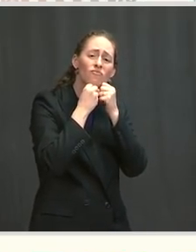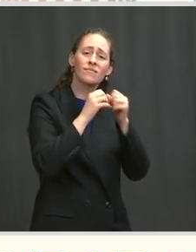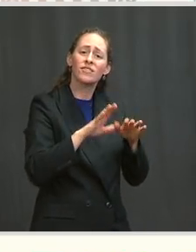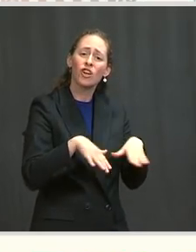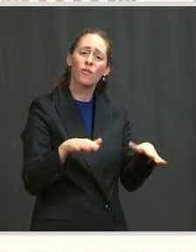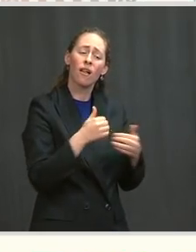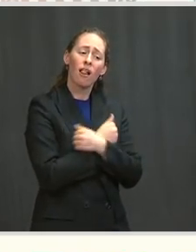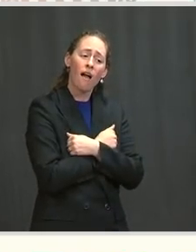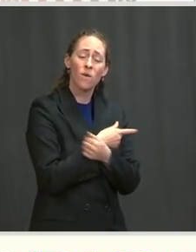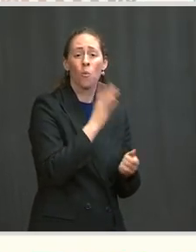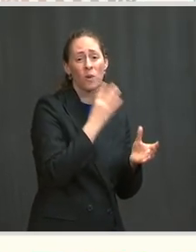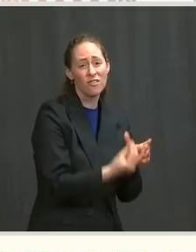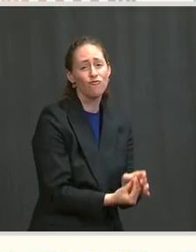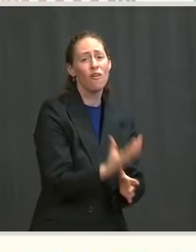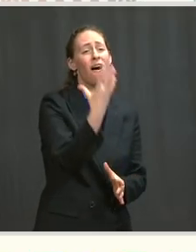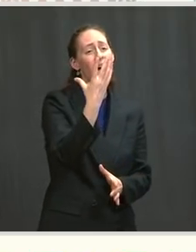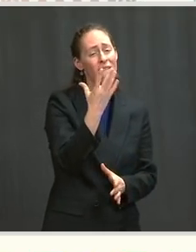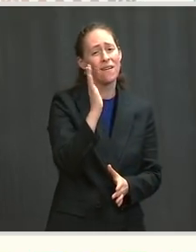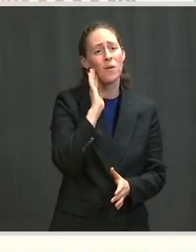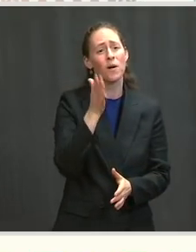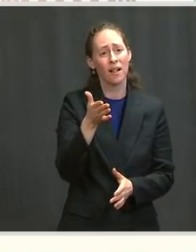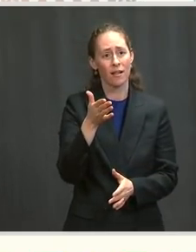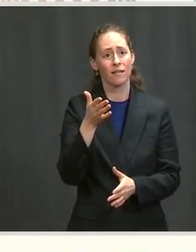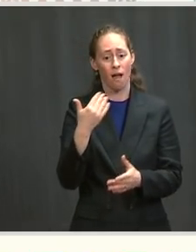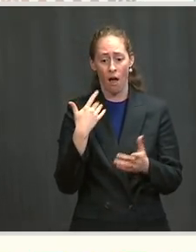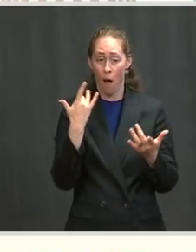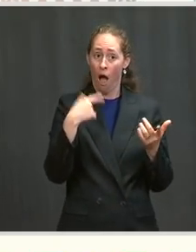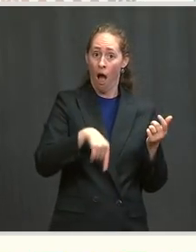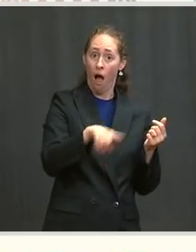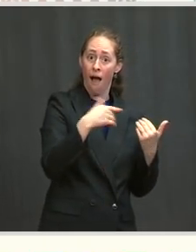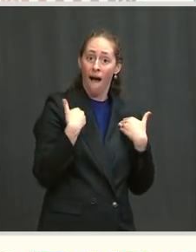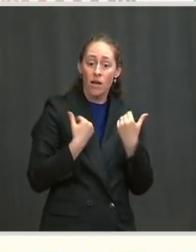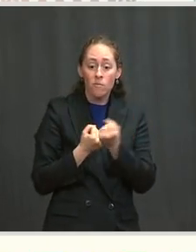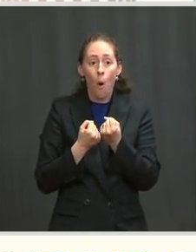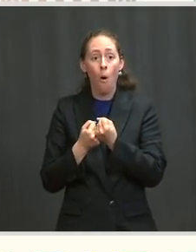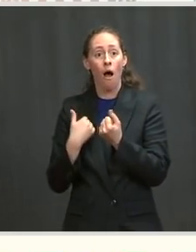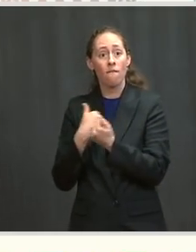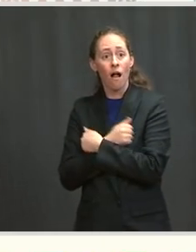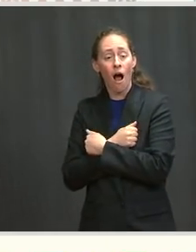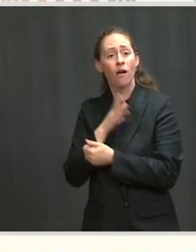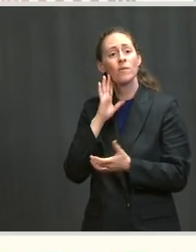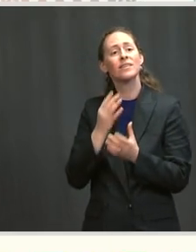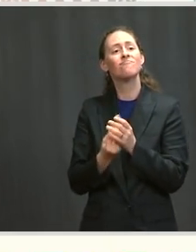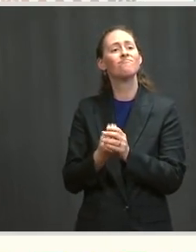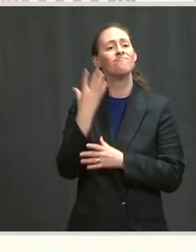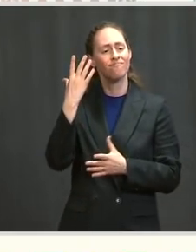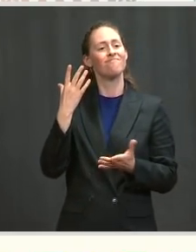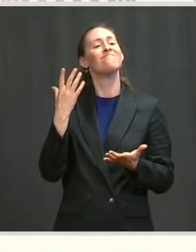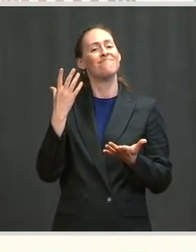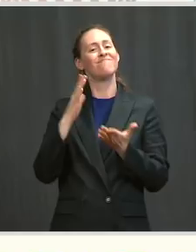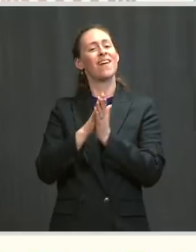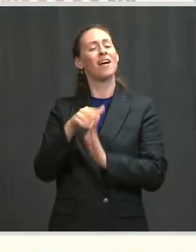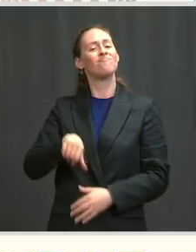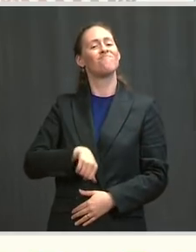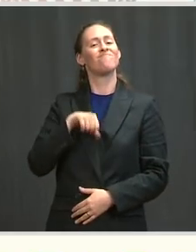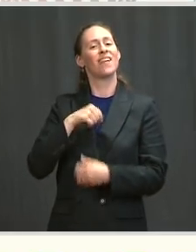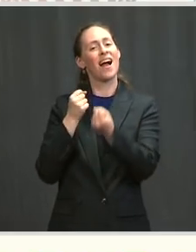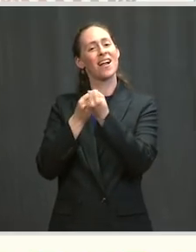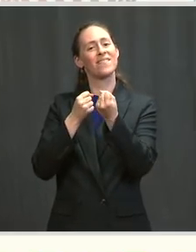Because of the love and support I've received, I've become a proud advocate for the trans community. After I came out,